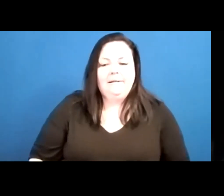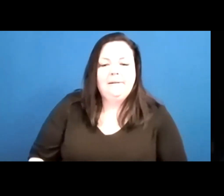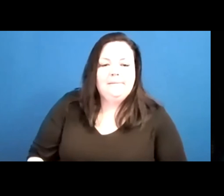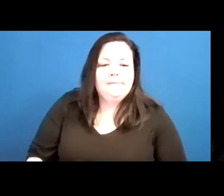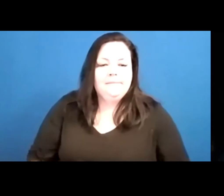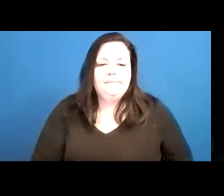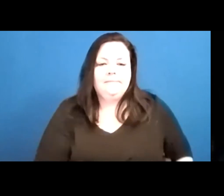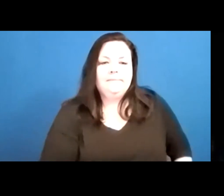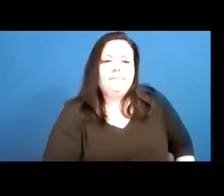okay.